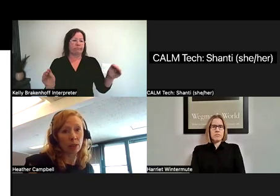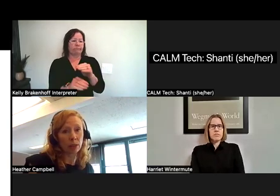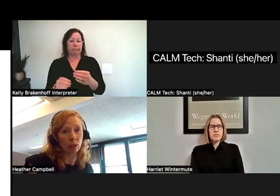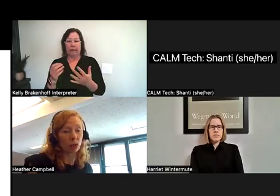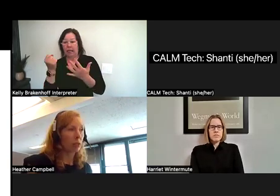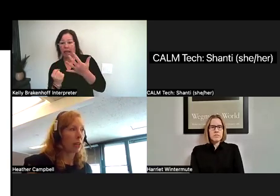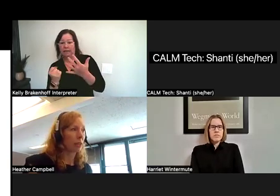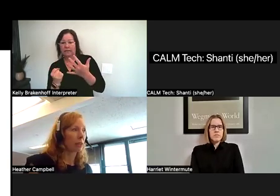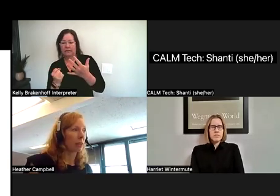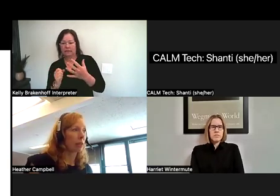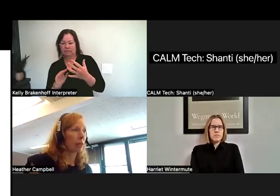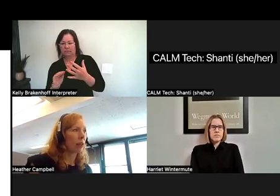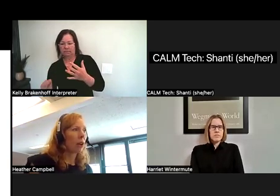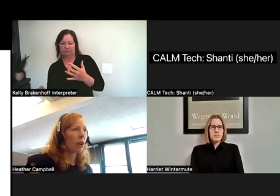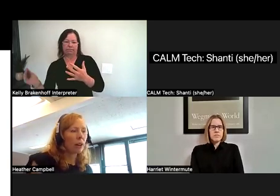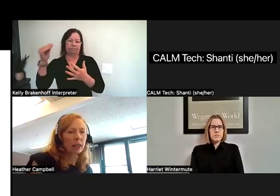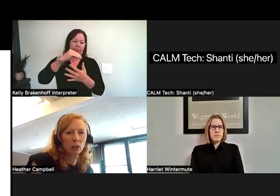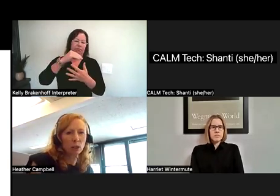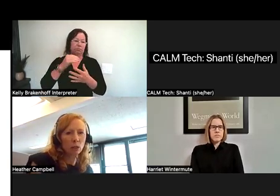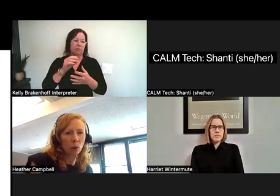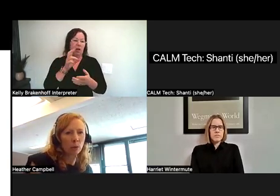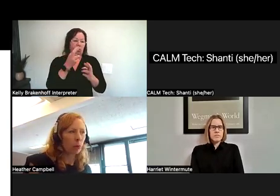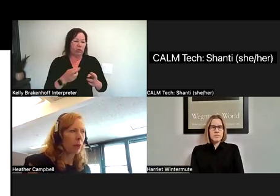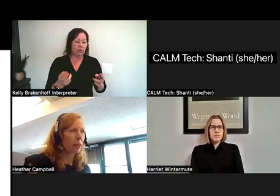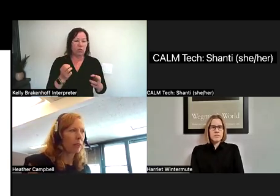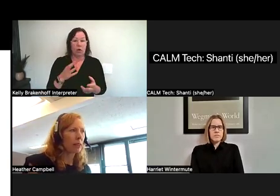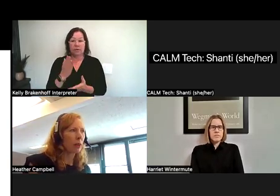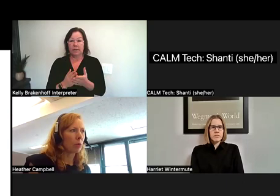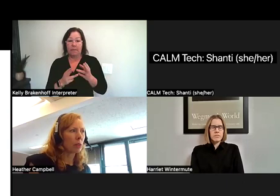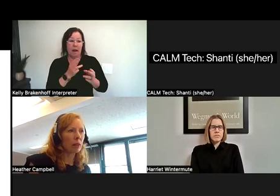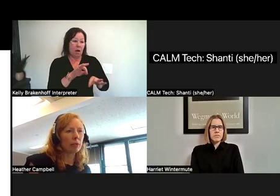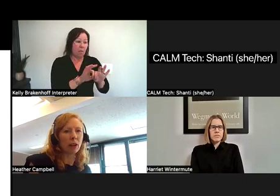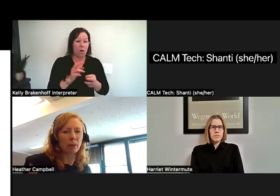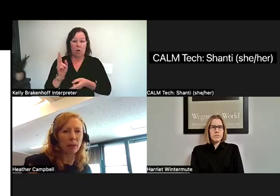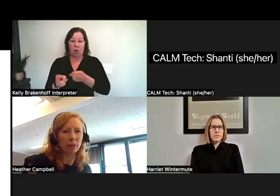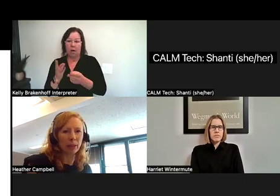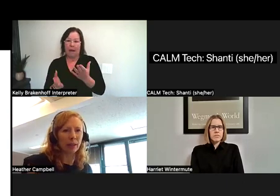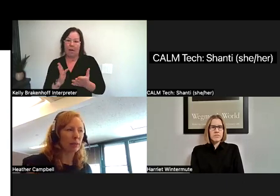less urgent tasks? Are any urgent or important activities at risk of not being completed on